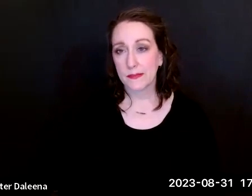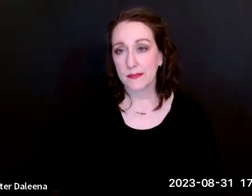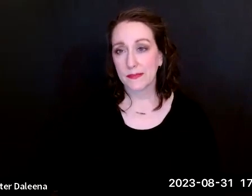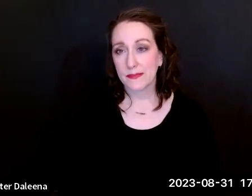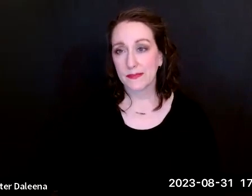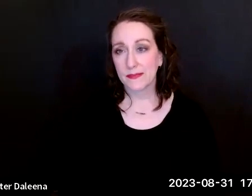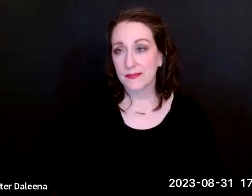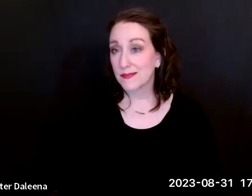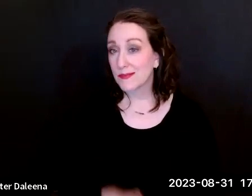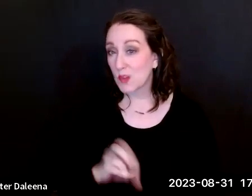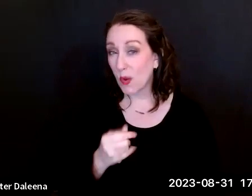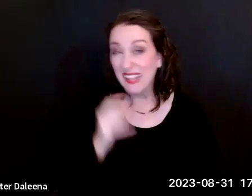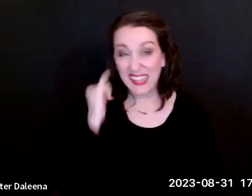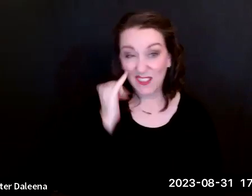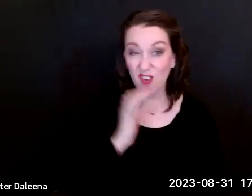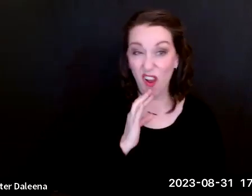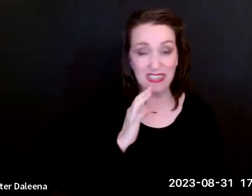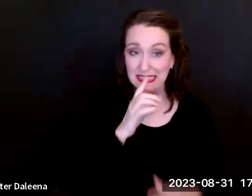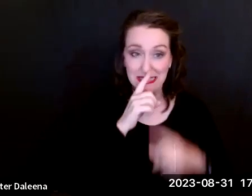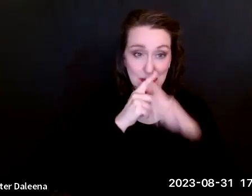and Joan if you're speaking I'm showing that you're muted on your end